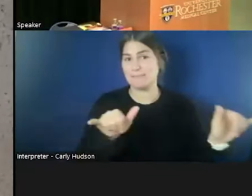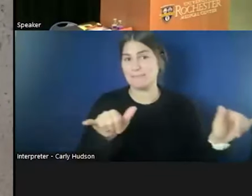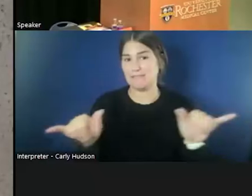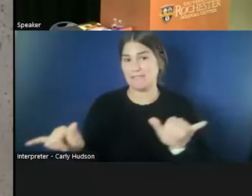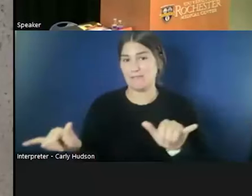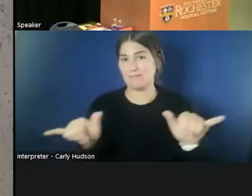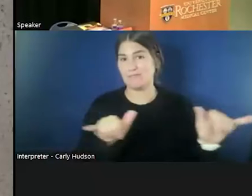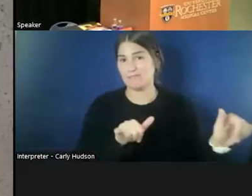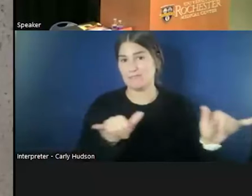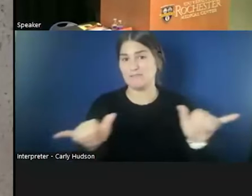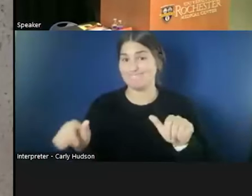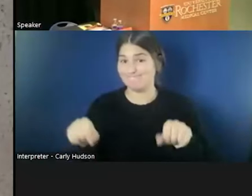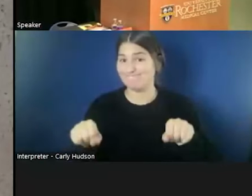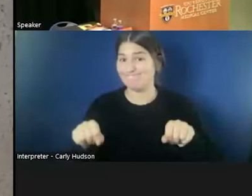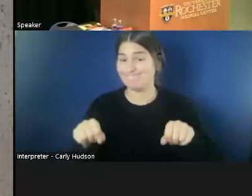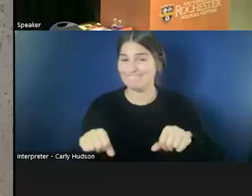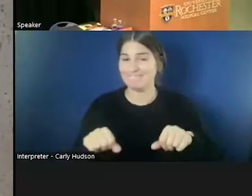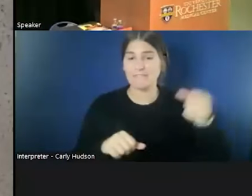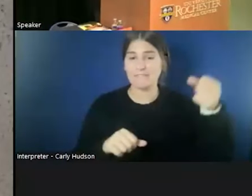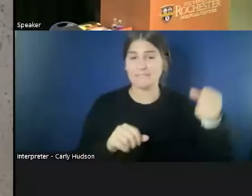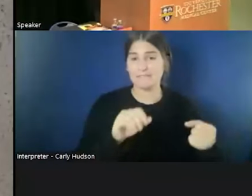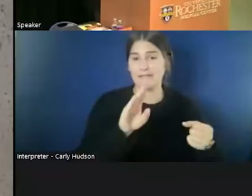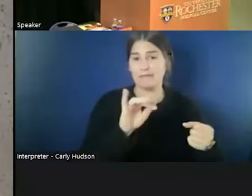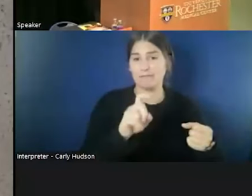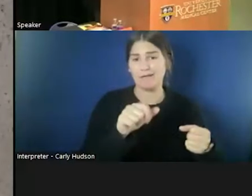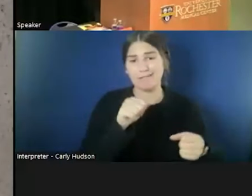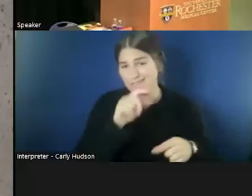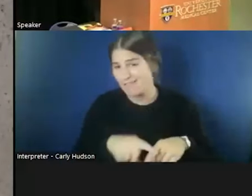I lived in in the South Bronx wasn't that much different than the neighborhood I lived in off